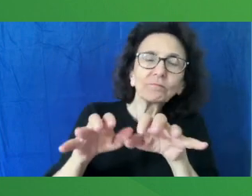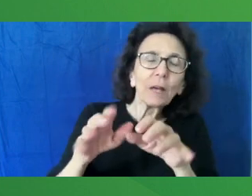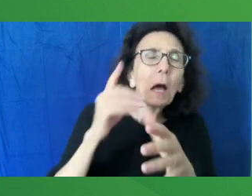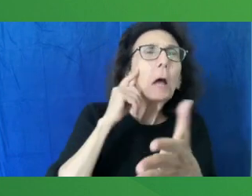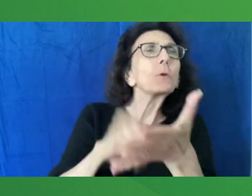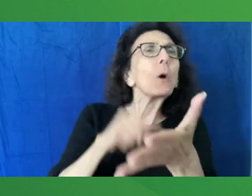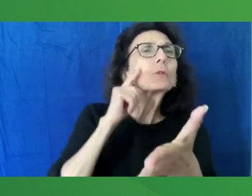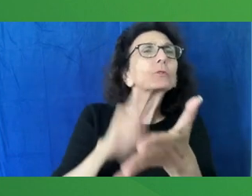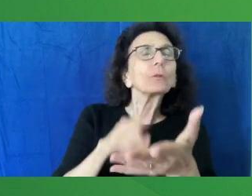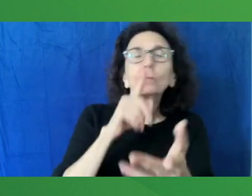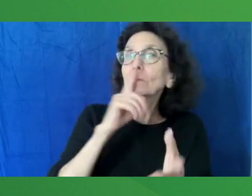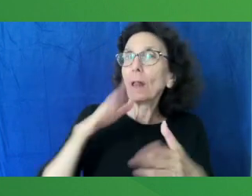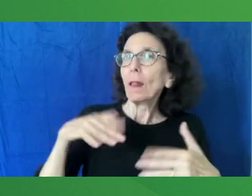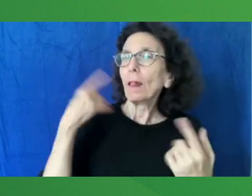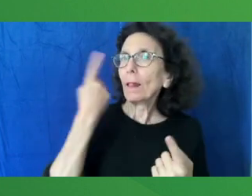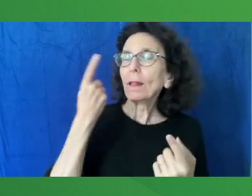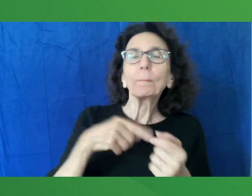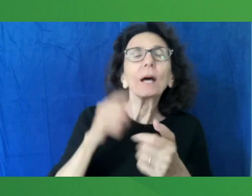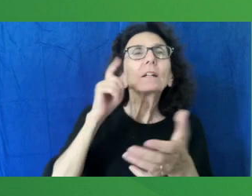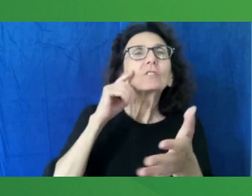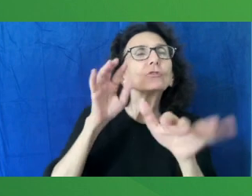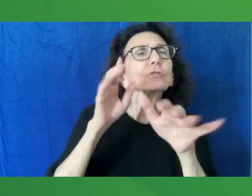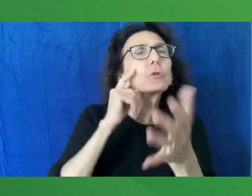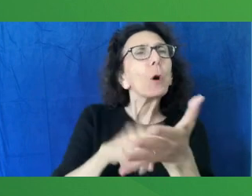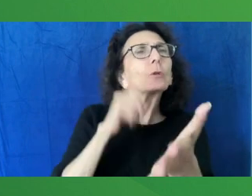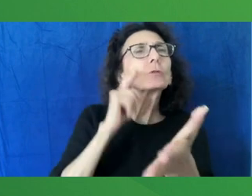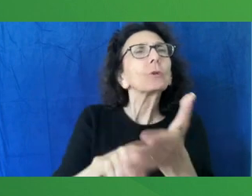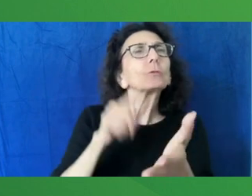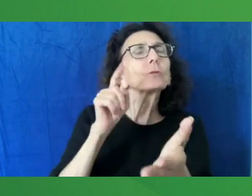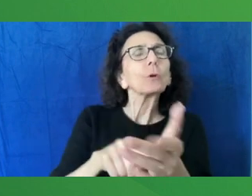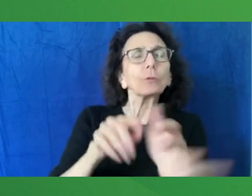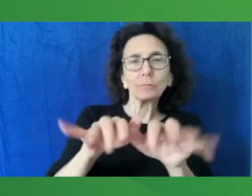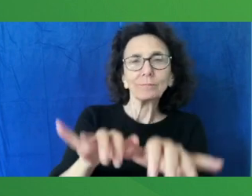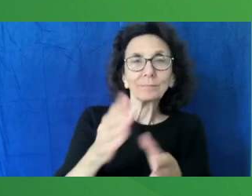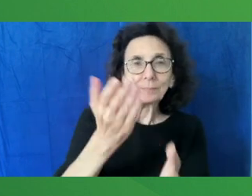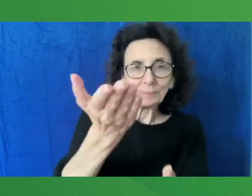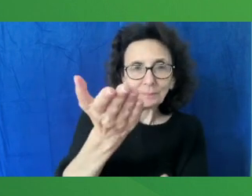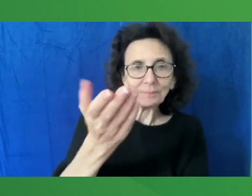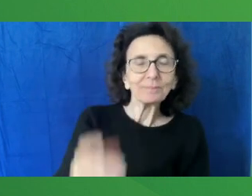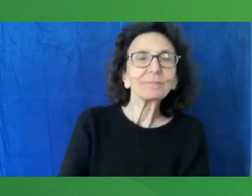What are some things that you noticed about this data?